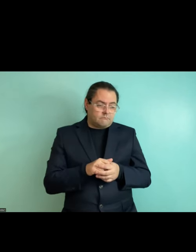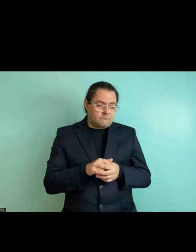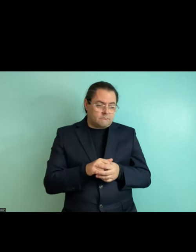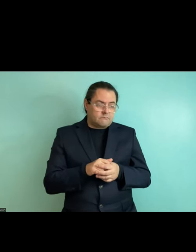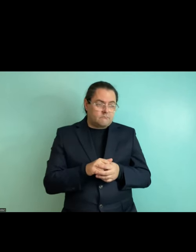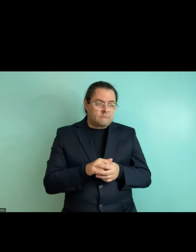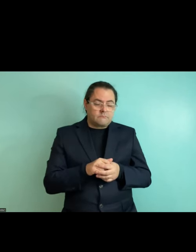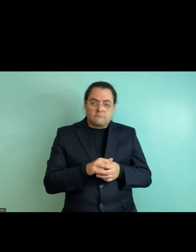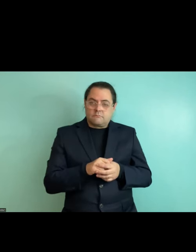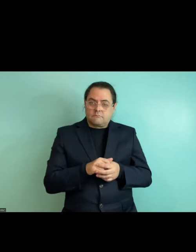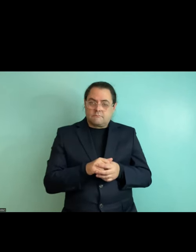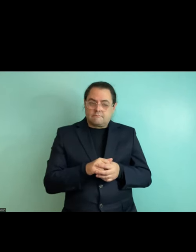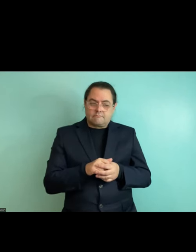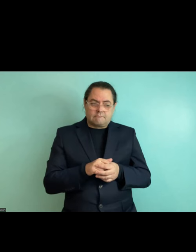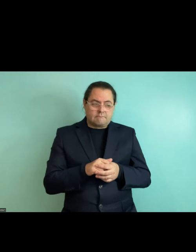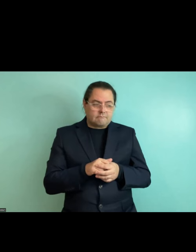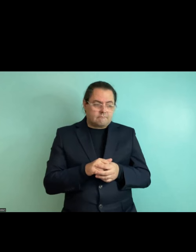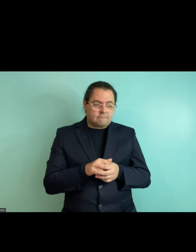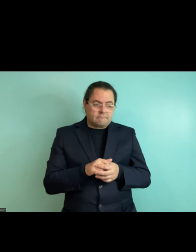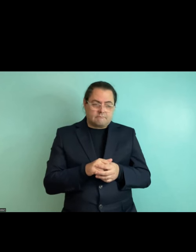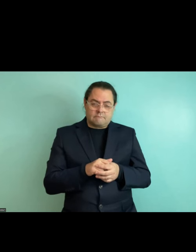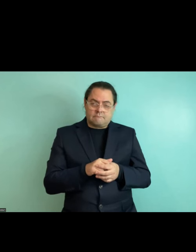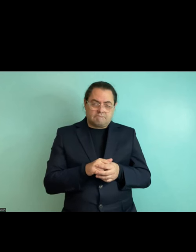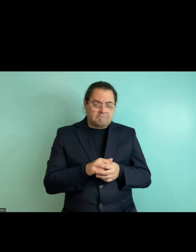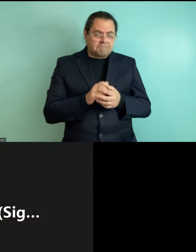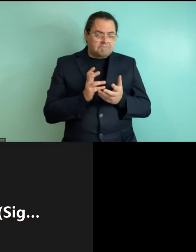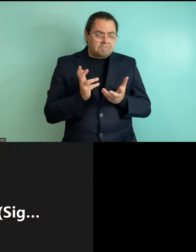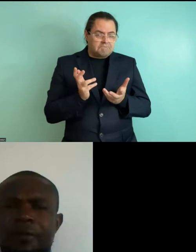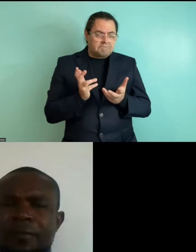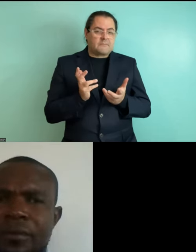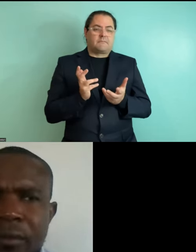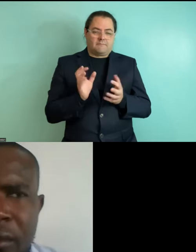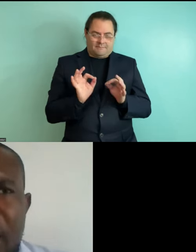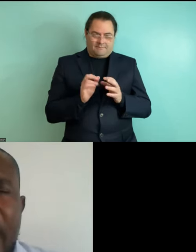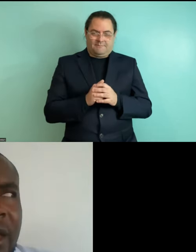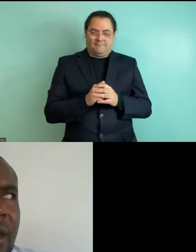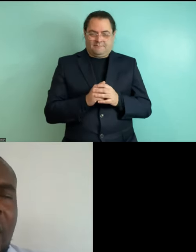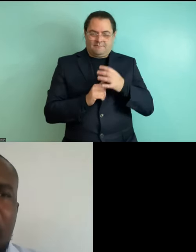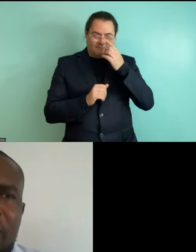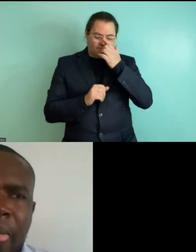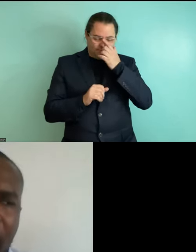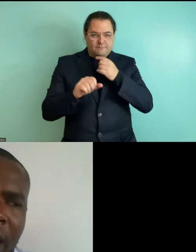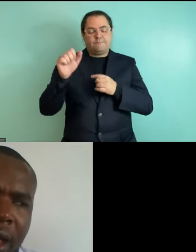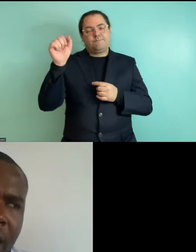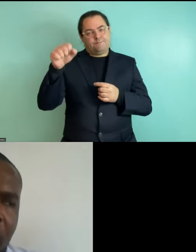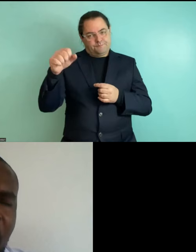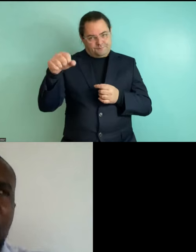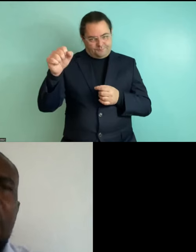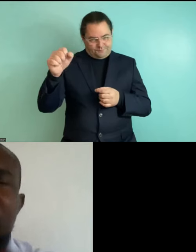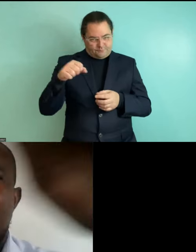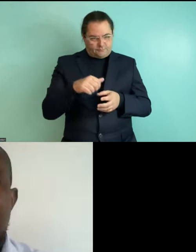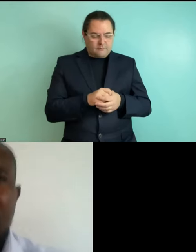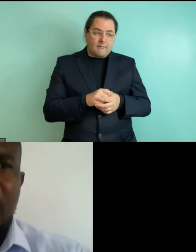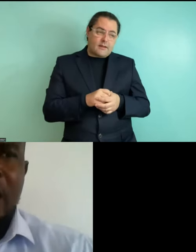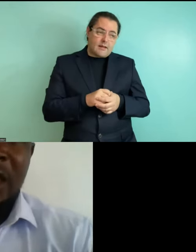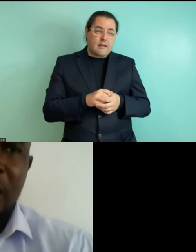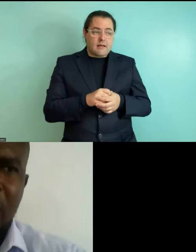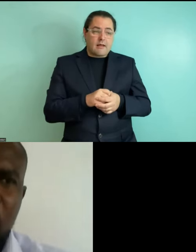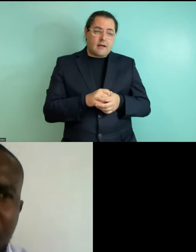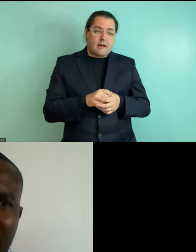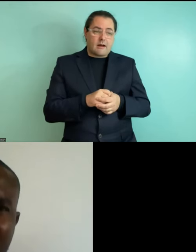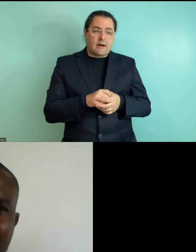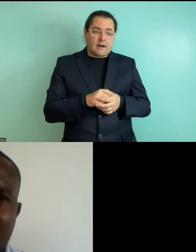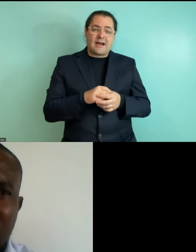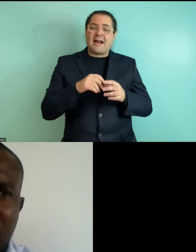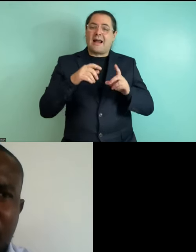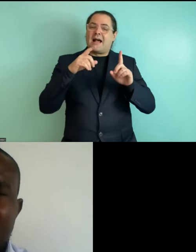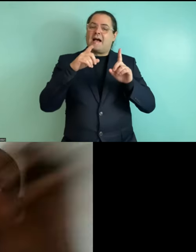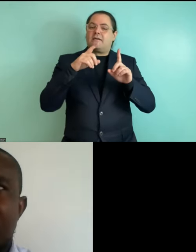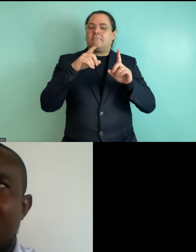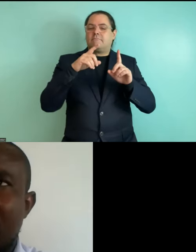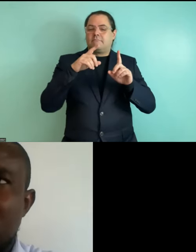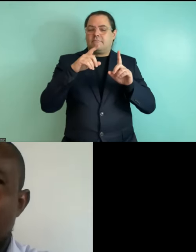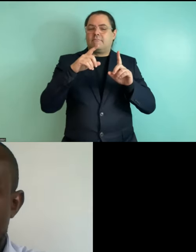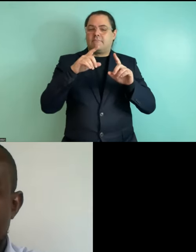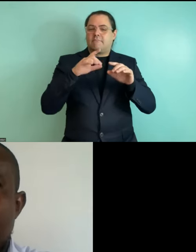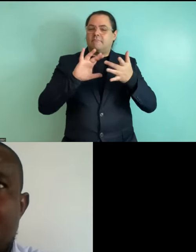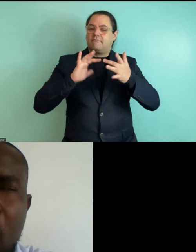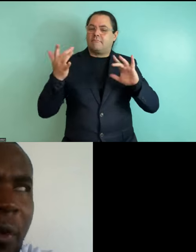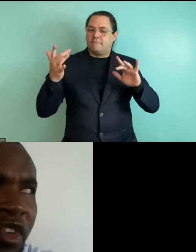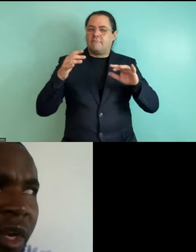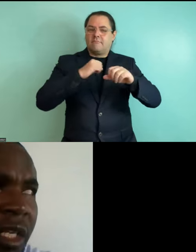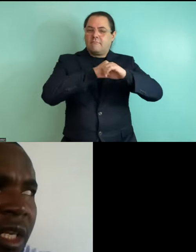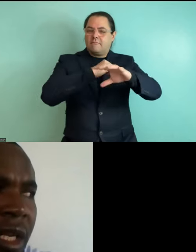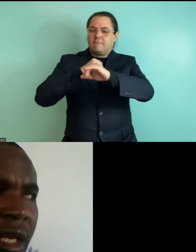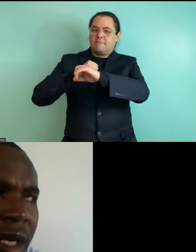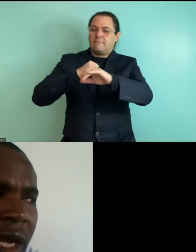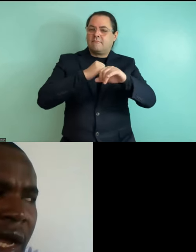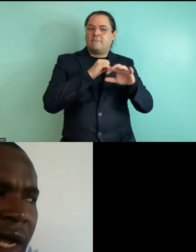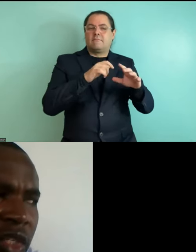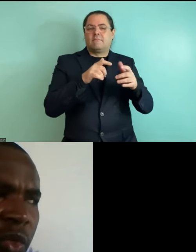11:10:00 Yes, of course, in the, in this digital marketing has given a great opportunity to